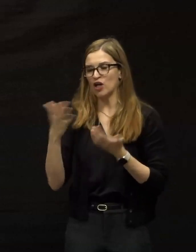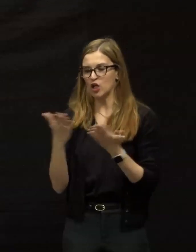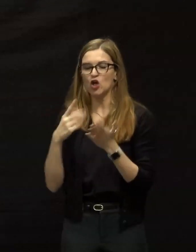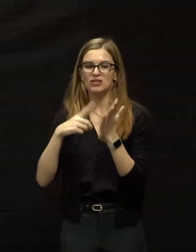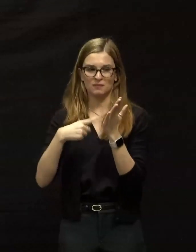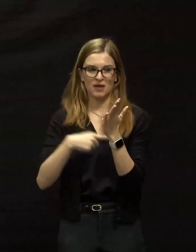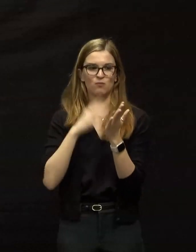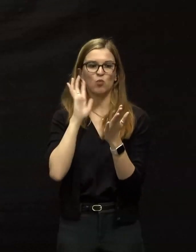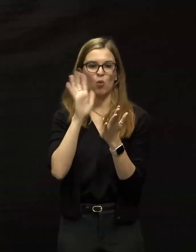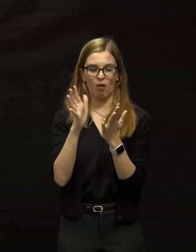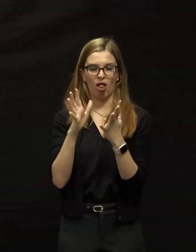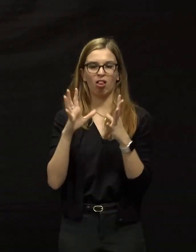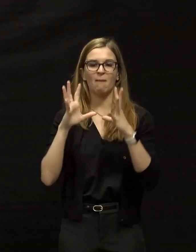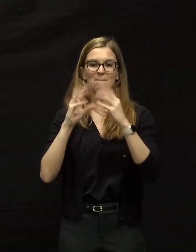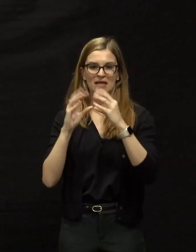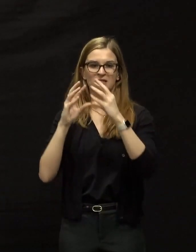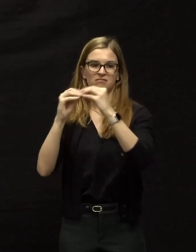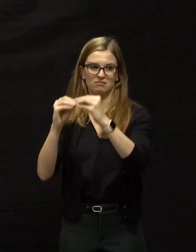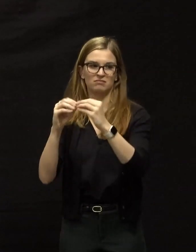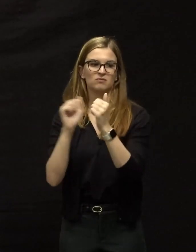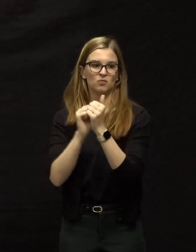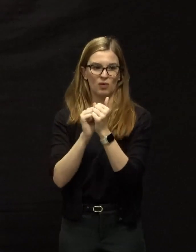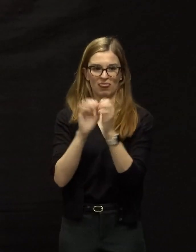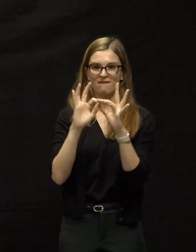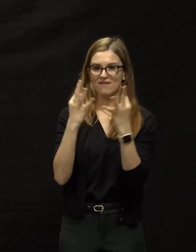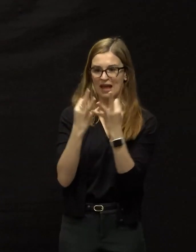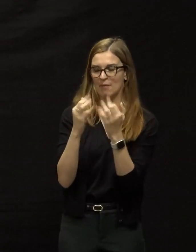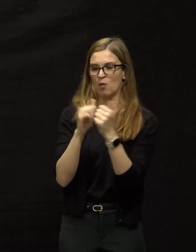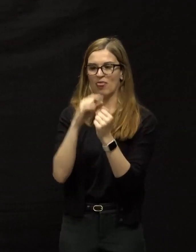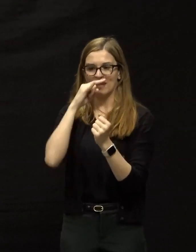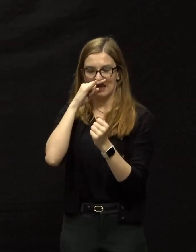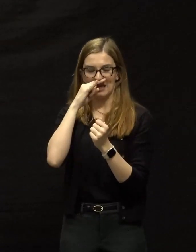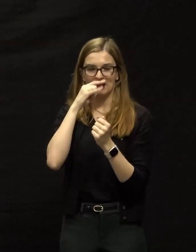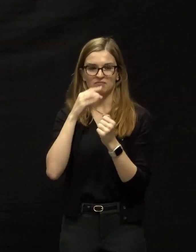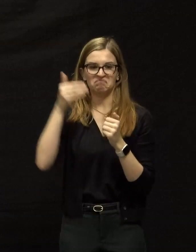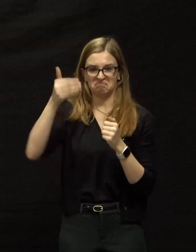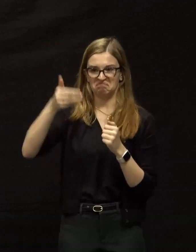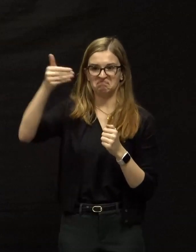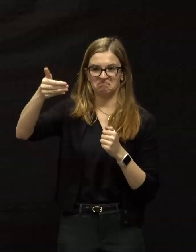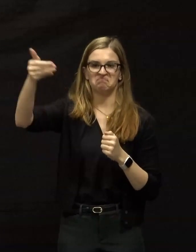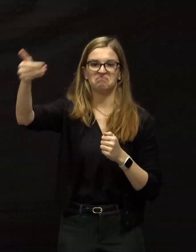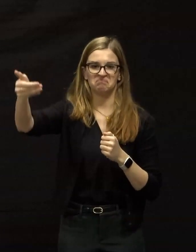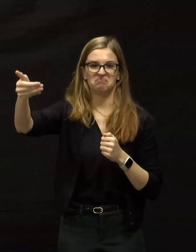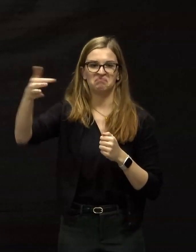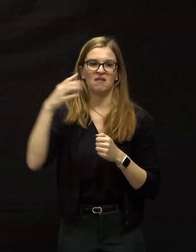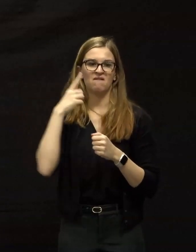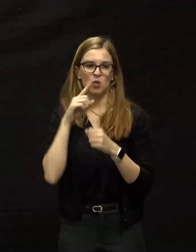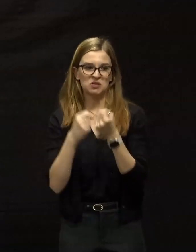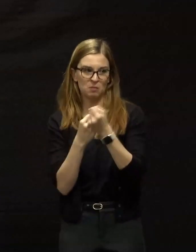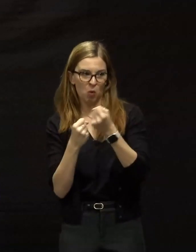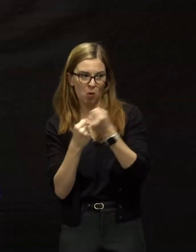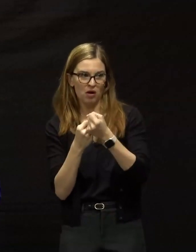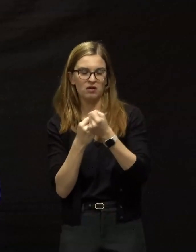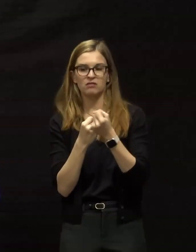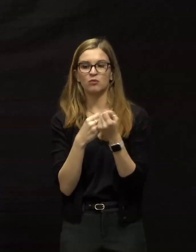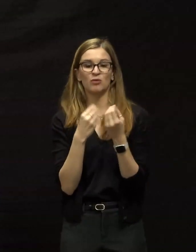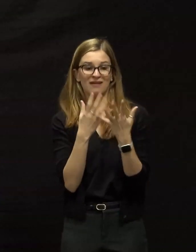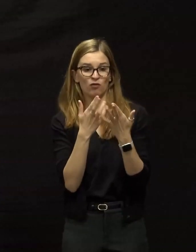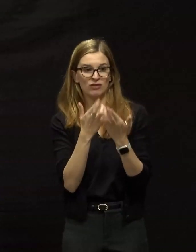then, you know, we talk about, you know, were the family's needs met? Again, meet with them, meet with the child periodically to provide